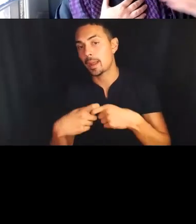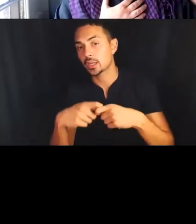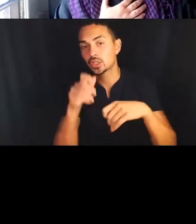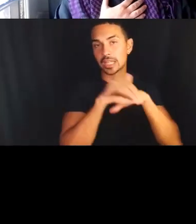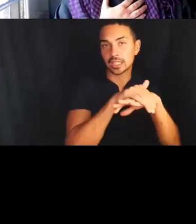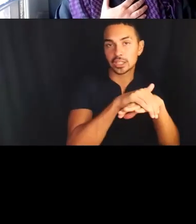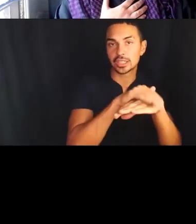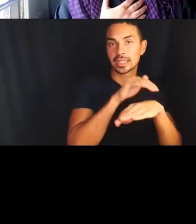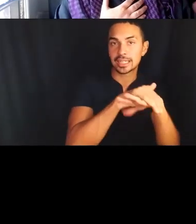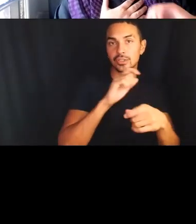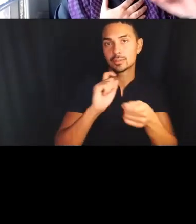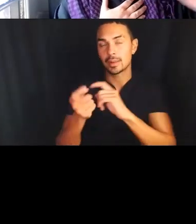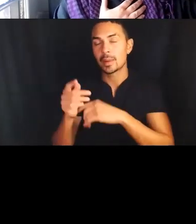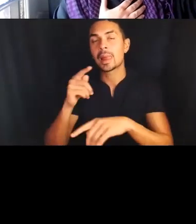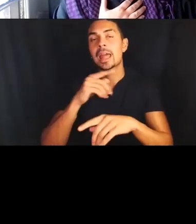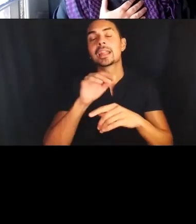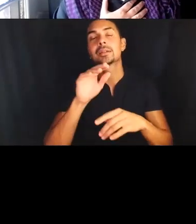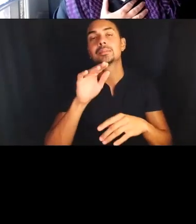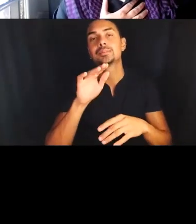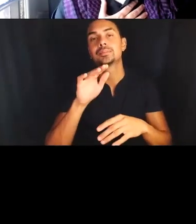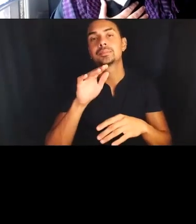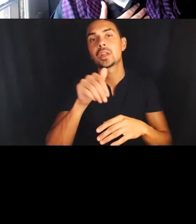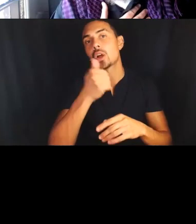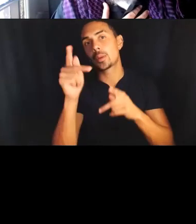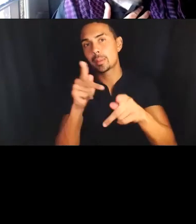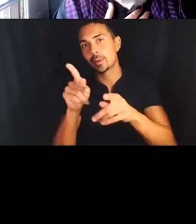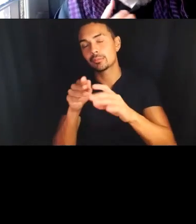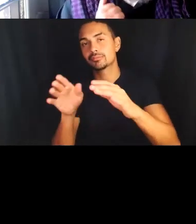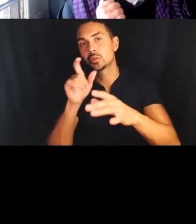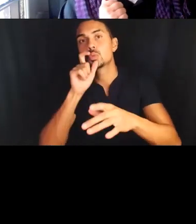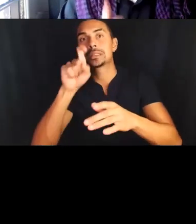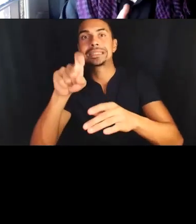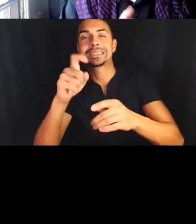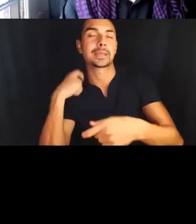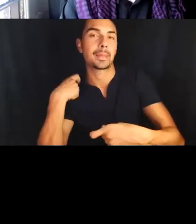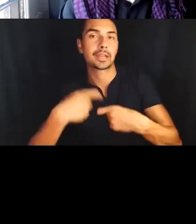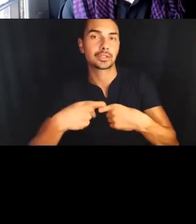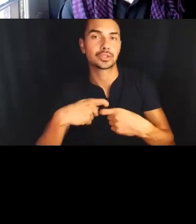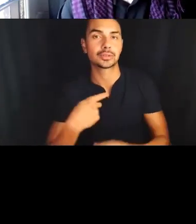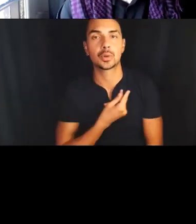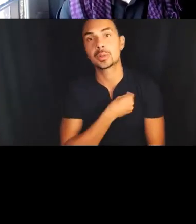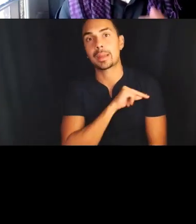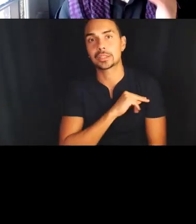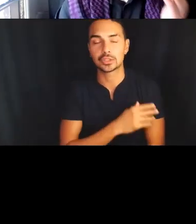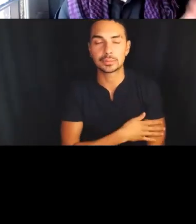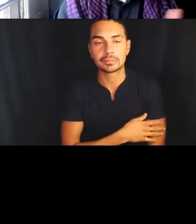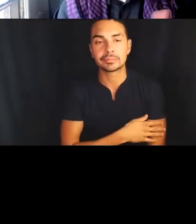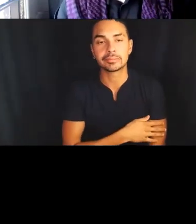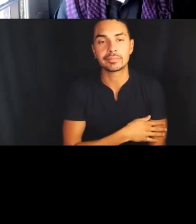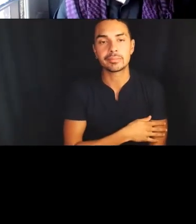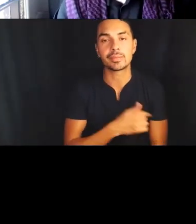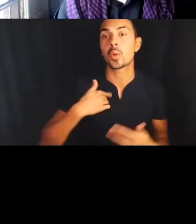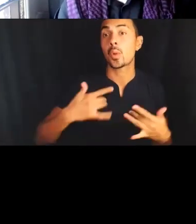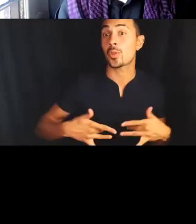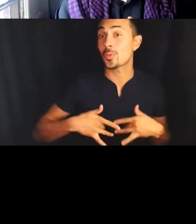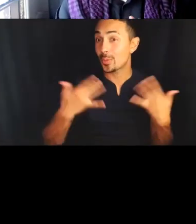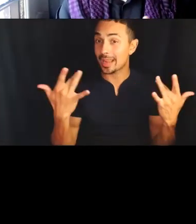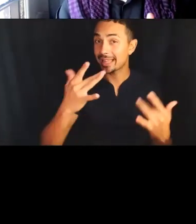and for some other folks in ones that were going from English to Spanish. And we are thrilled that we have Bowtie Interpreting,